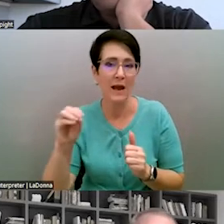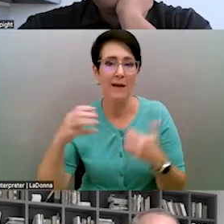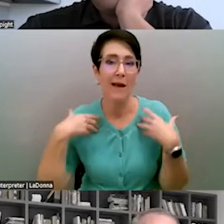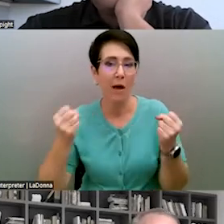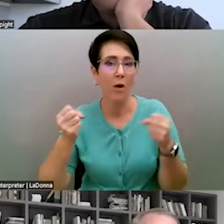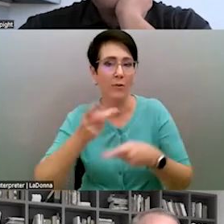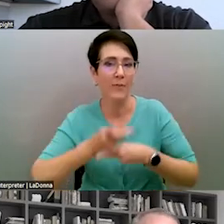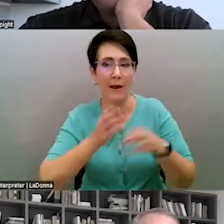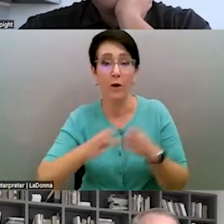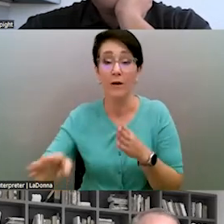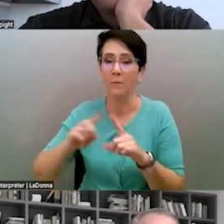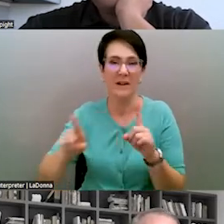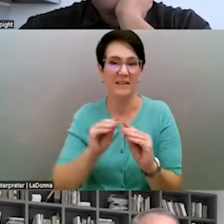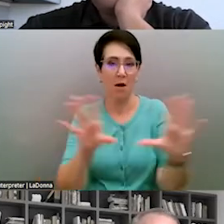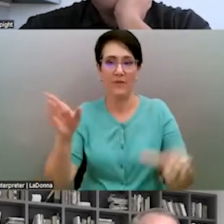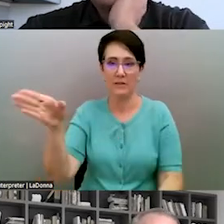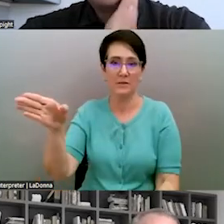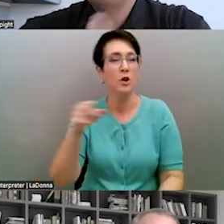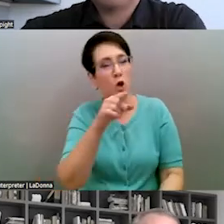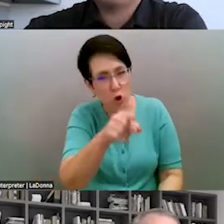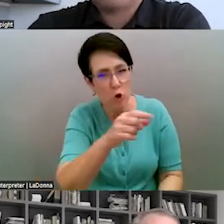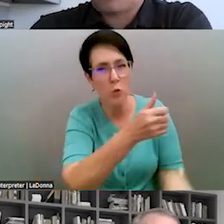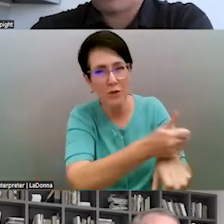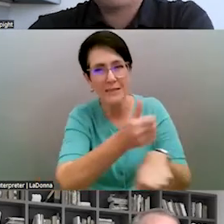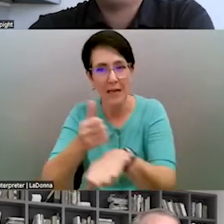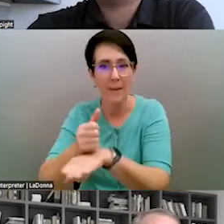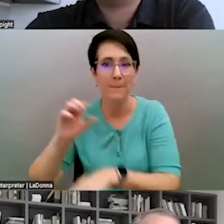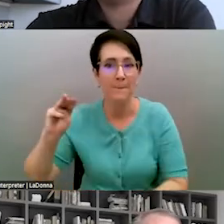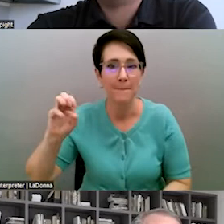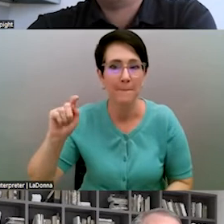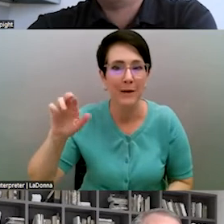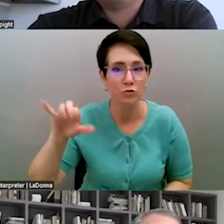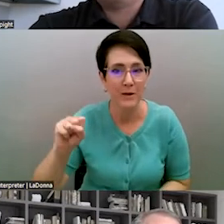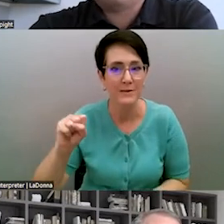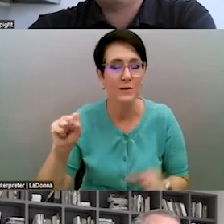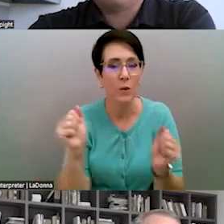UP IN THE LAST SLIDE WHERE YOU WERE PUTTING THE METRICS TO THE COST AVOIDANCE AND IMPACT. SO YOU